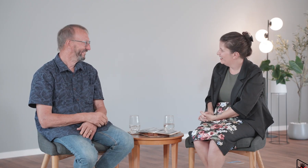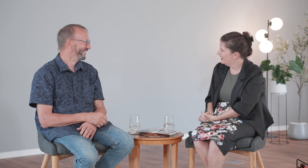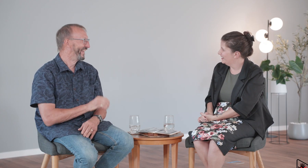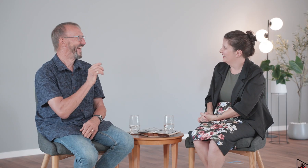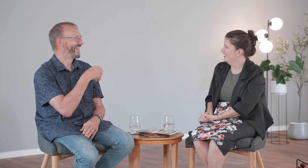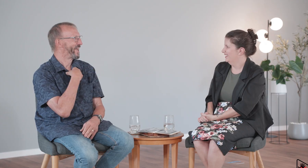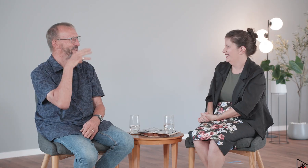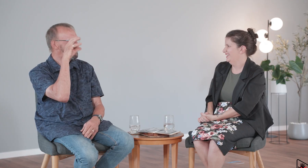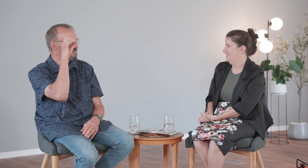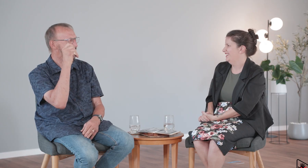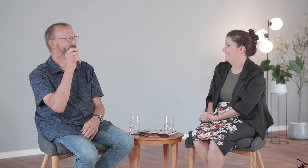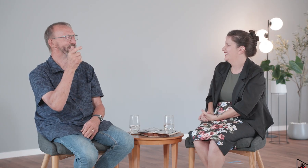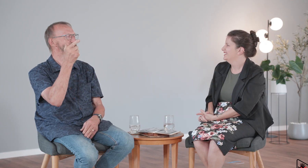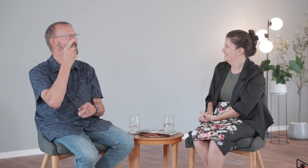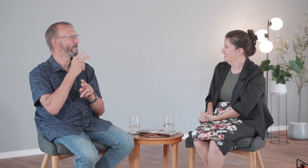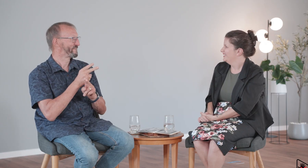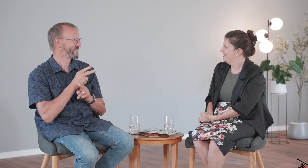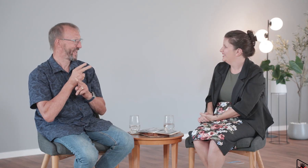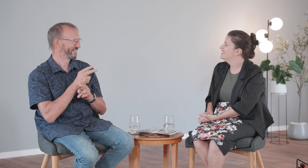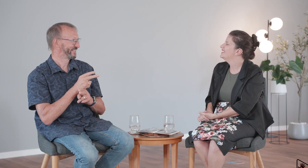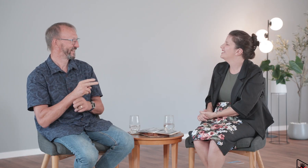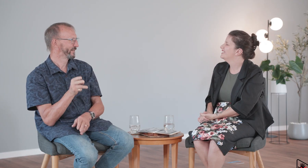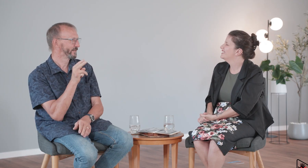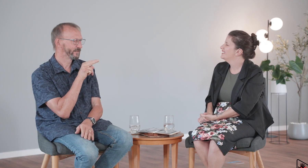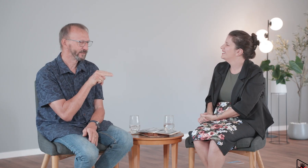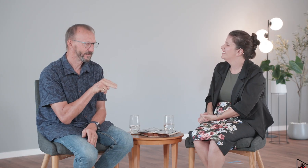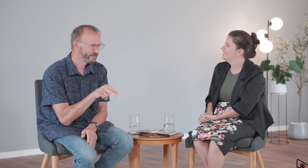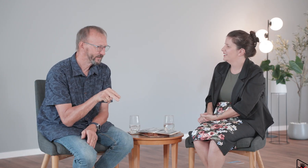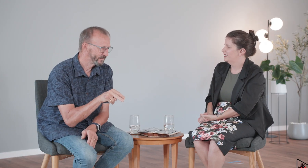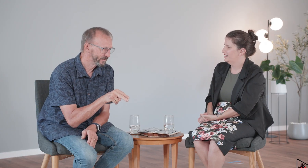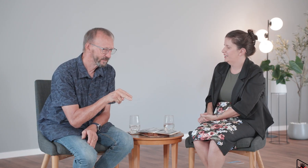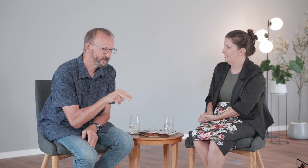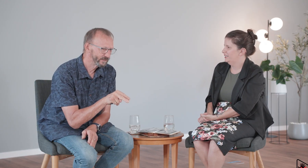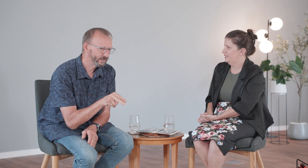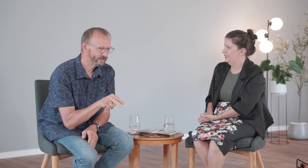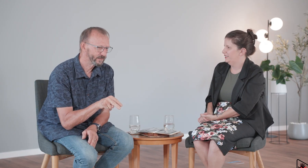I suppose so. I actually remember one time my supervisor came along. He was looking at the